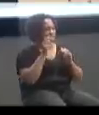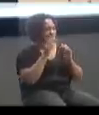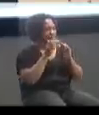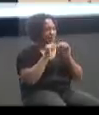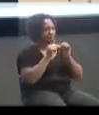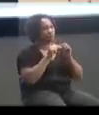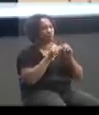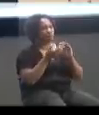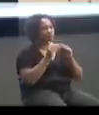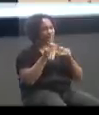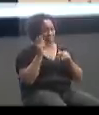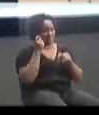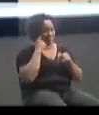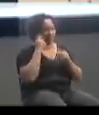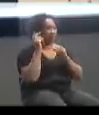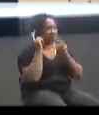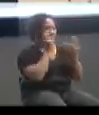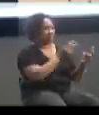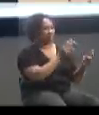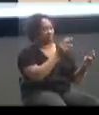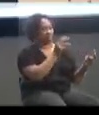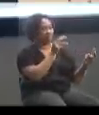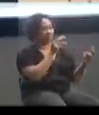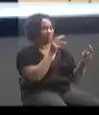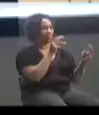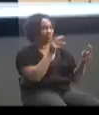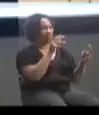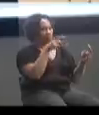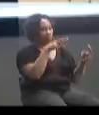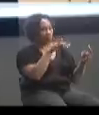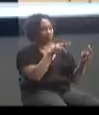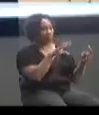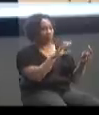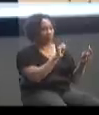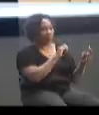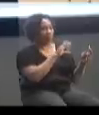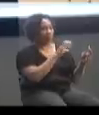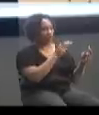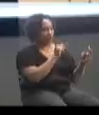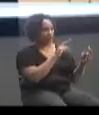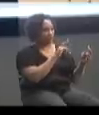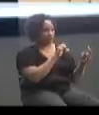THE MAYOR RECENTLY VISITED PRINCE CHARLES TO LEARN ABOUT HIS SUSTAINABILITY EFFORTS.